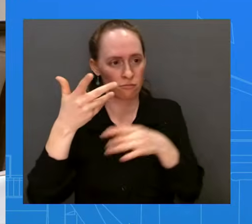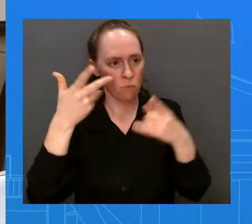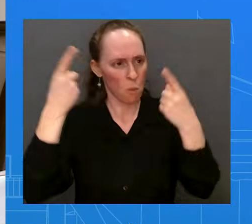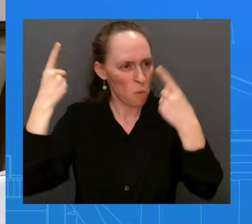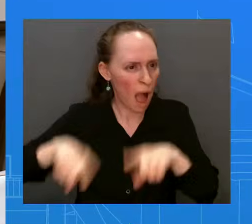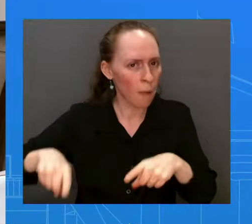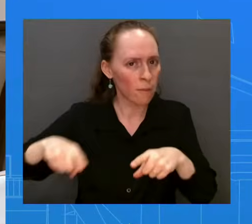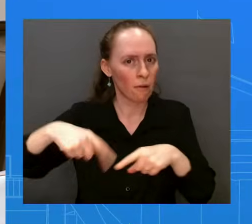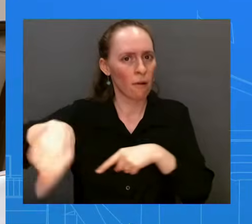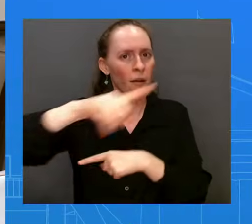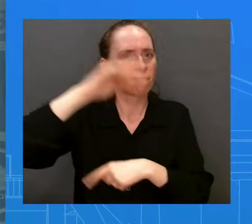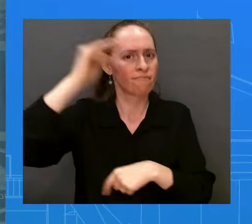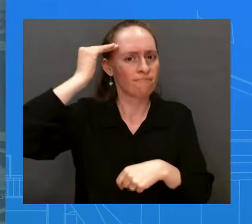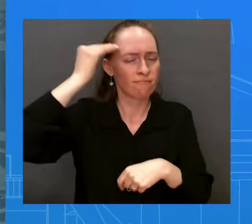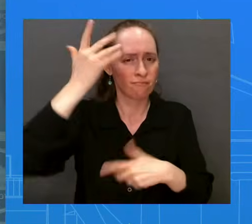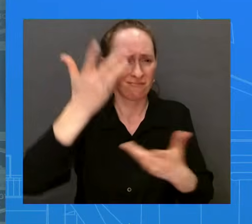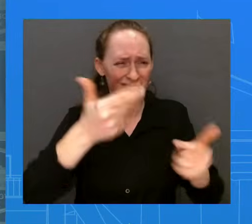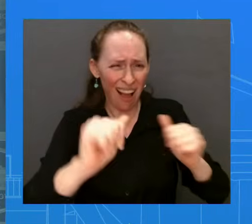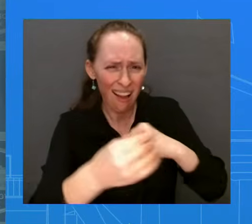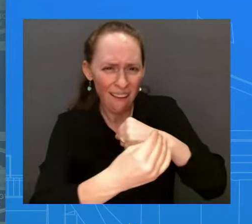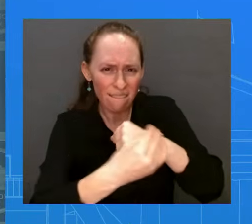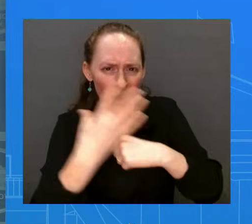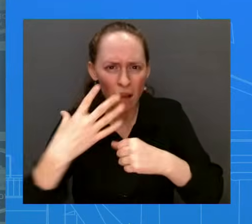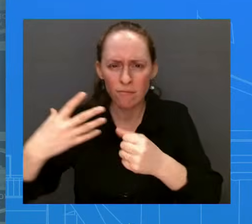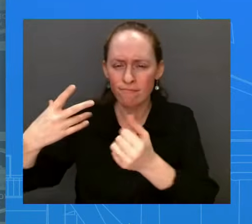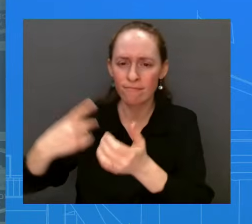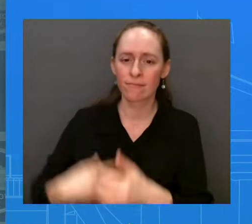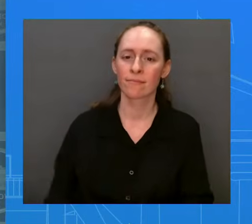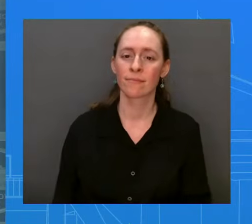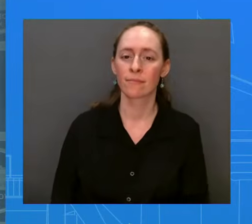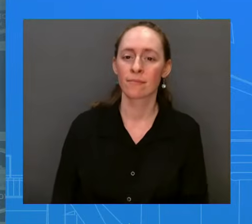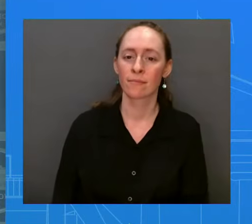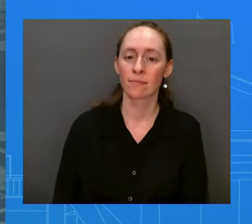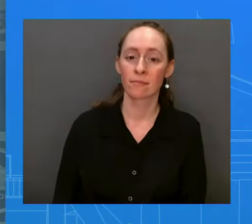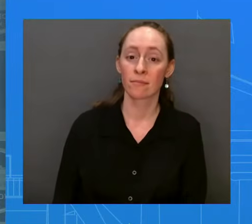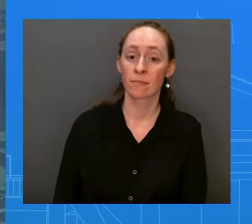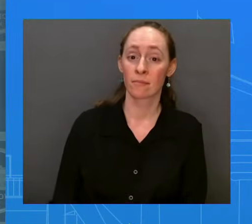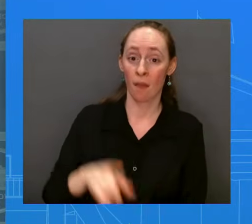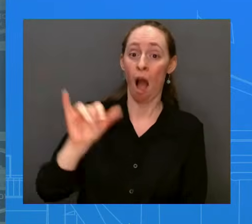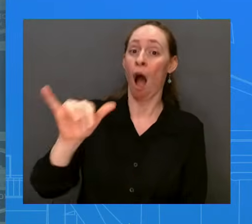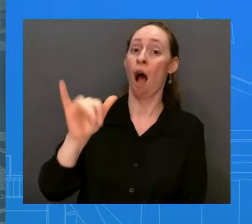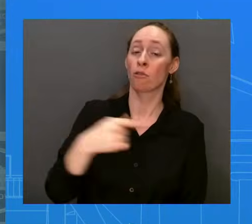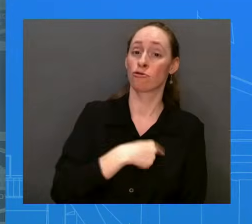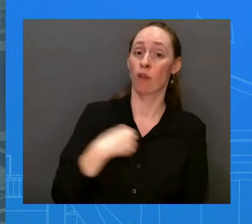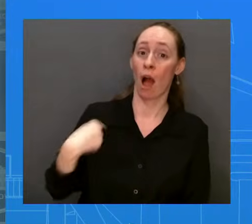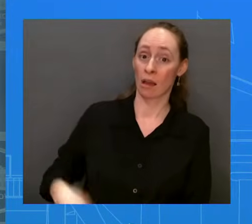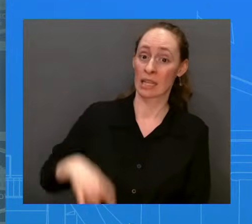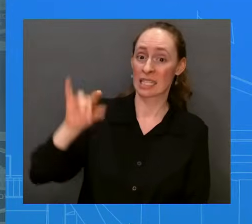Mr. Kirby: Yeah. I -- again, we're going to have those kinds of conversations with our allies and partners to see what kind of experiences